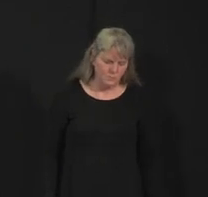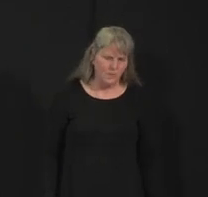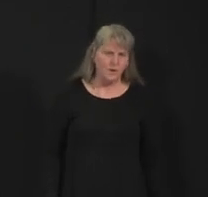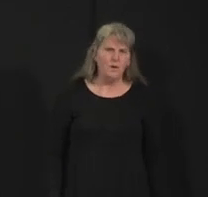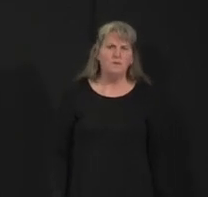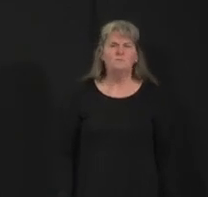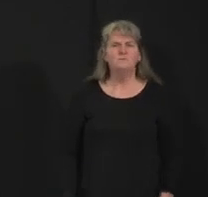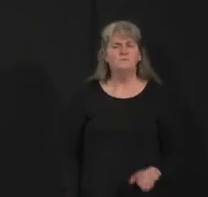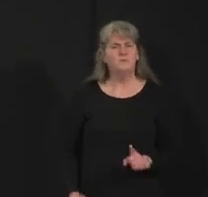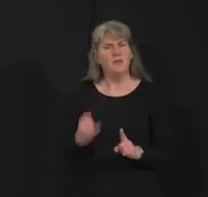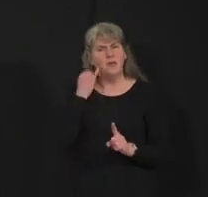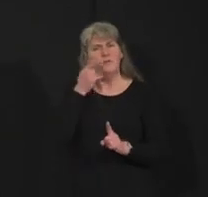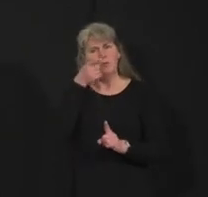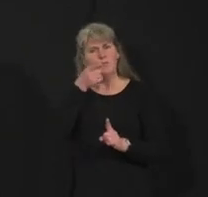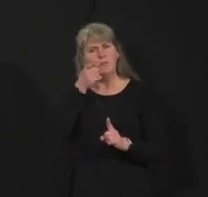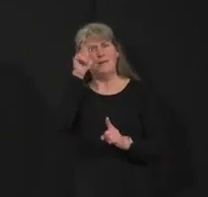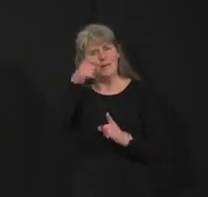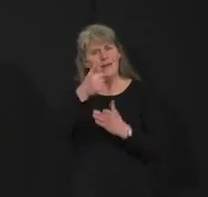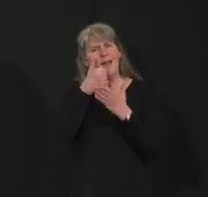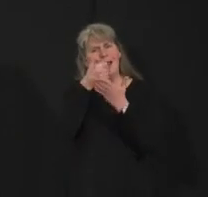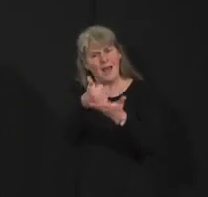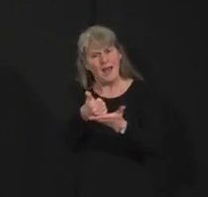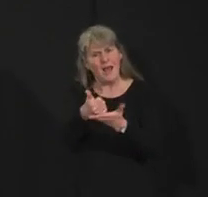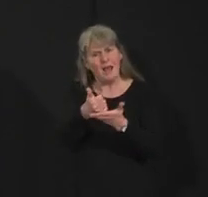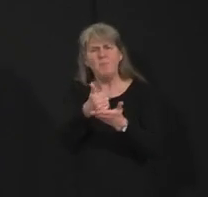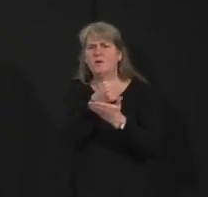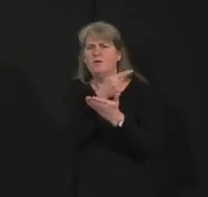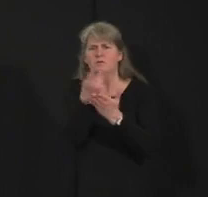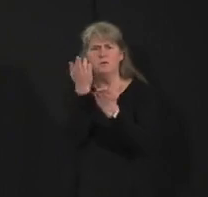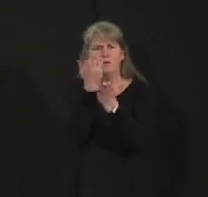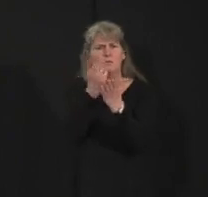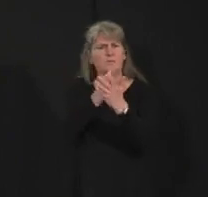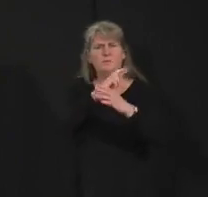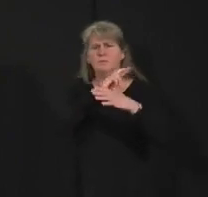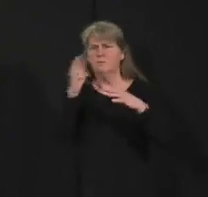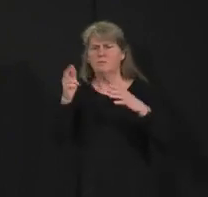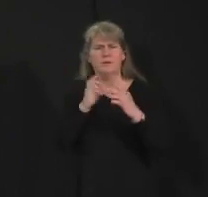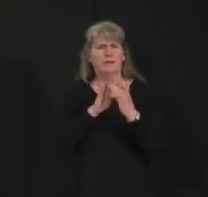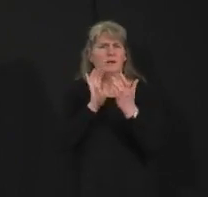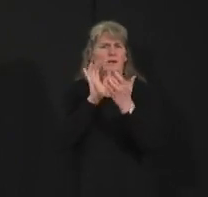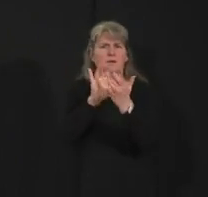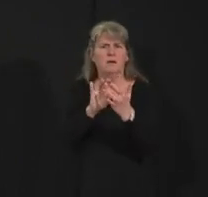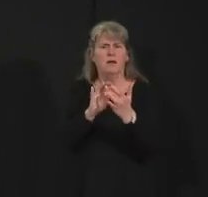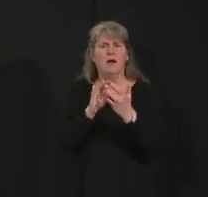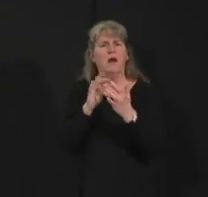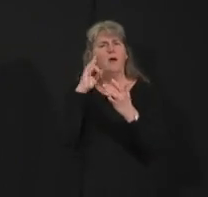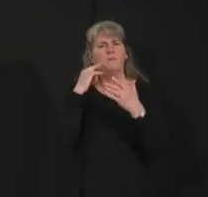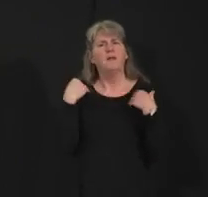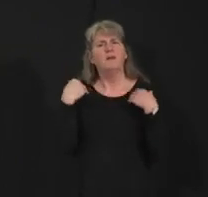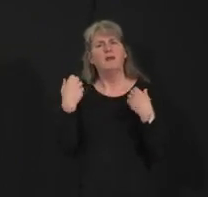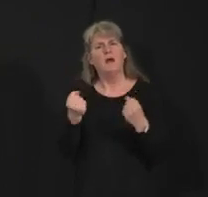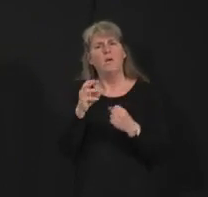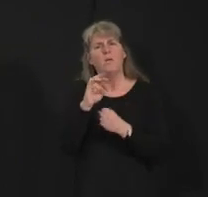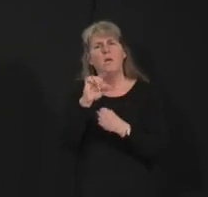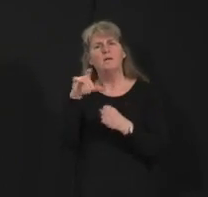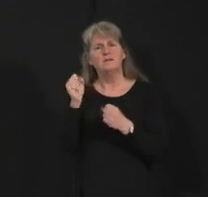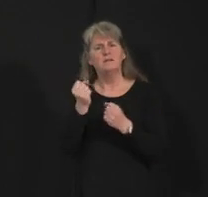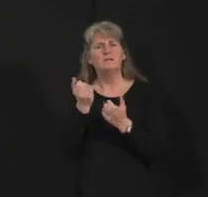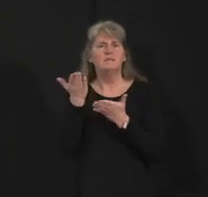If you need help, here are a few resources at the ready. You can call the mental wellness and substance use services or